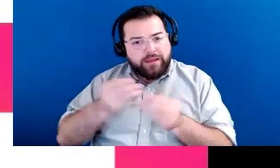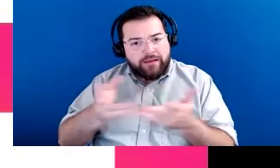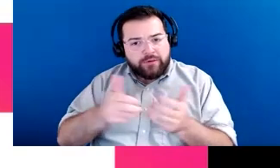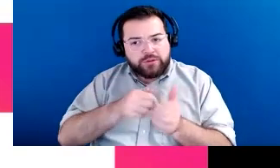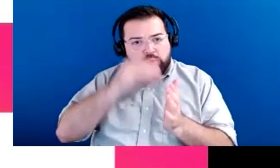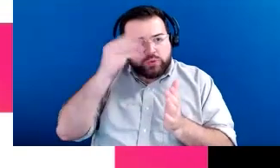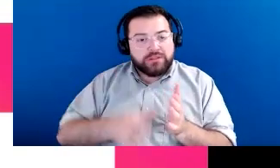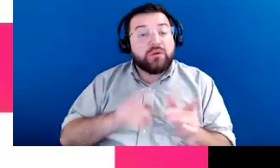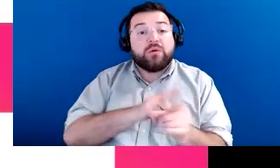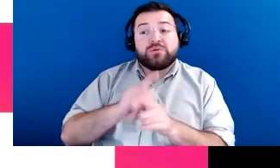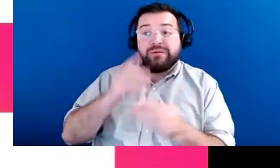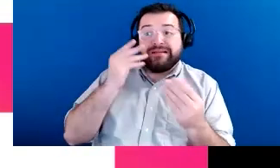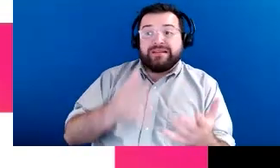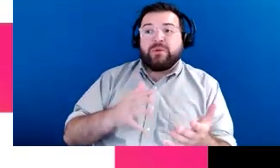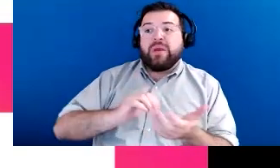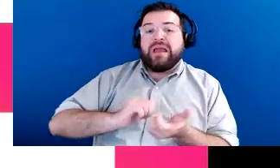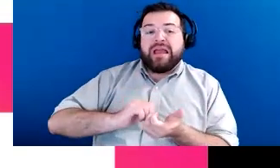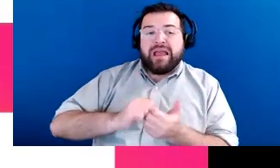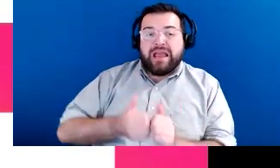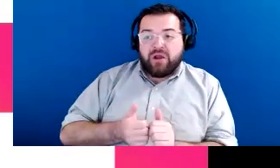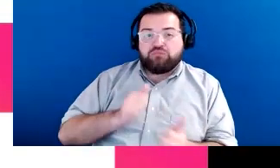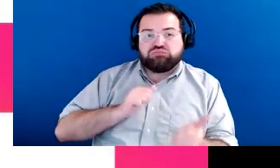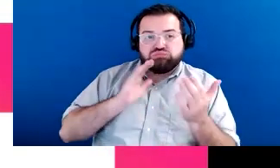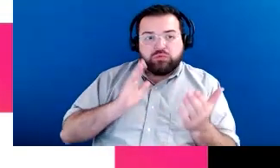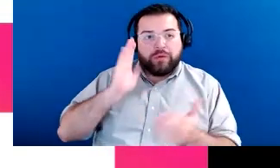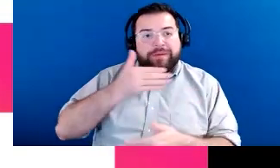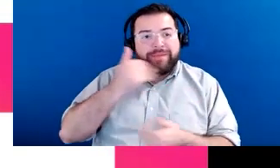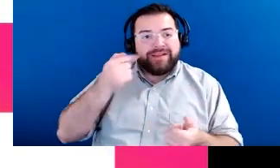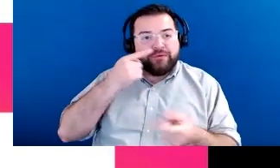how and what ways it's going to be best for them to communicate with you.